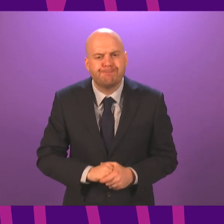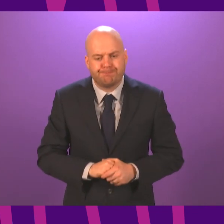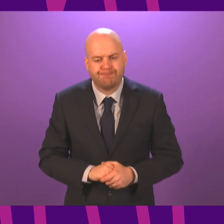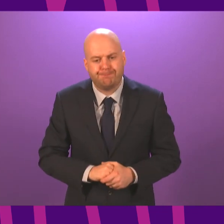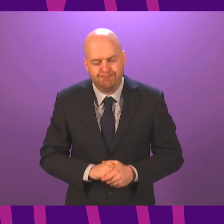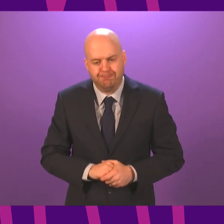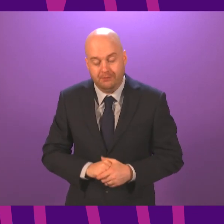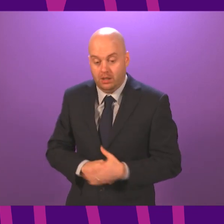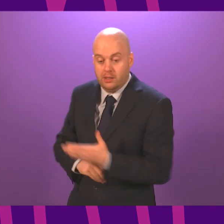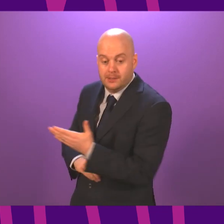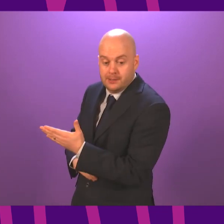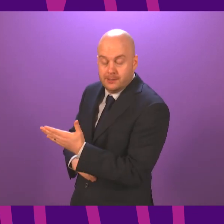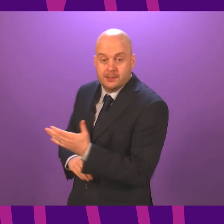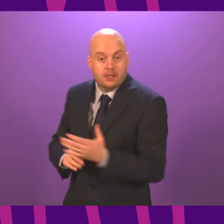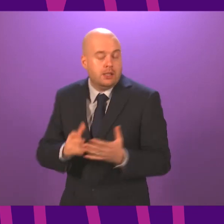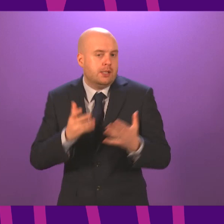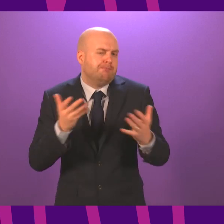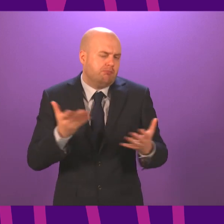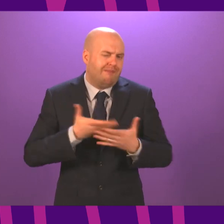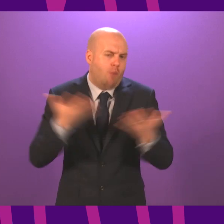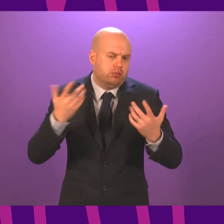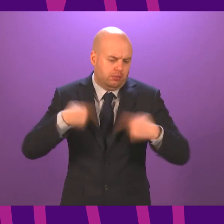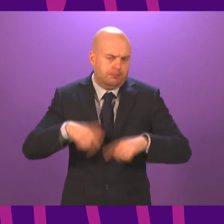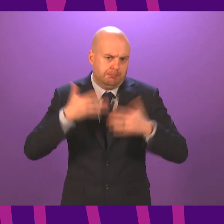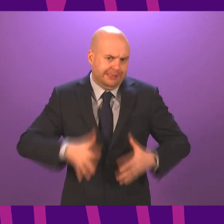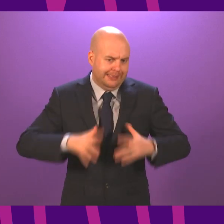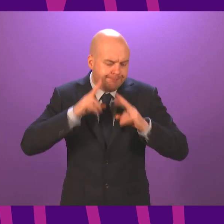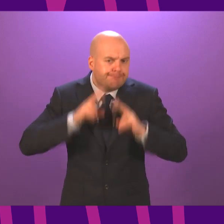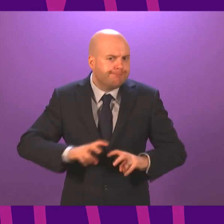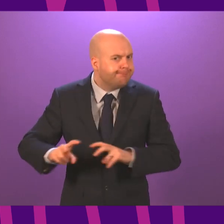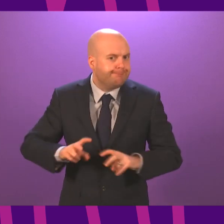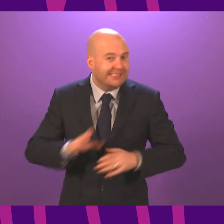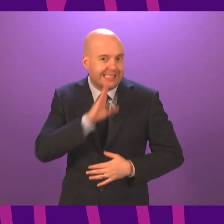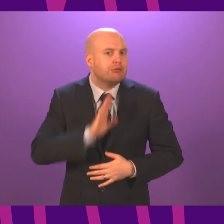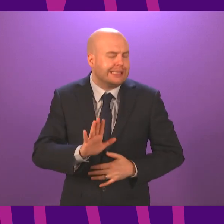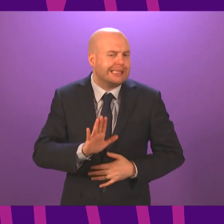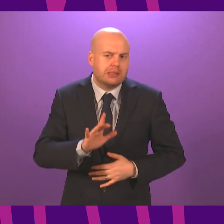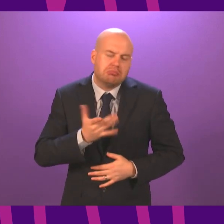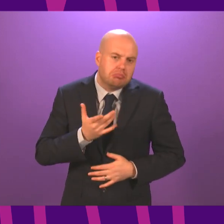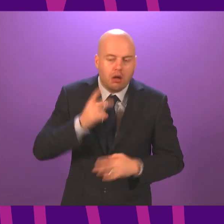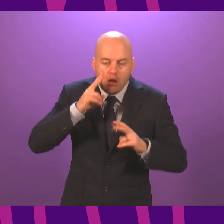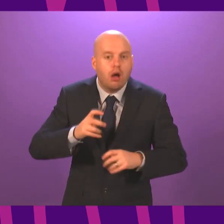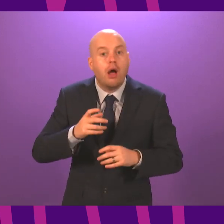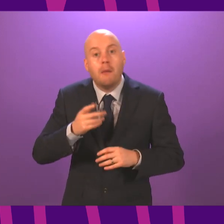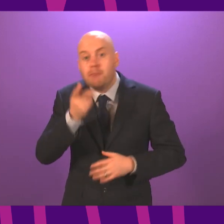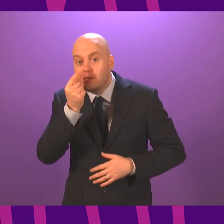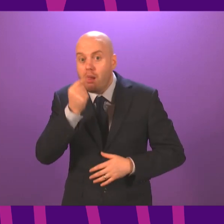Shirley-Anne Somerville: As I hope the member would expect, we have looked very seriously at whether it is possible to backdate the Scottish child payment.